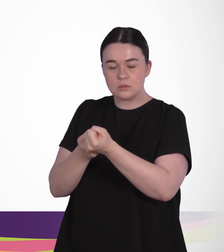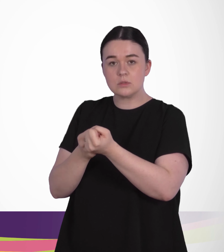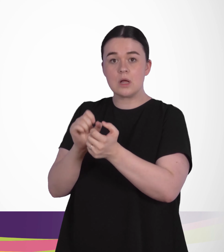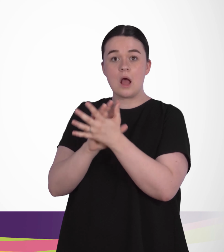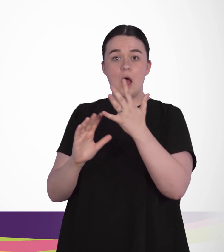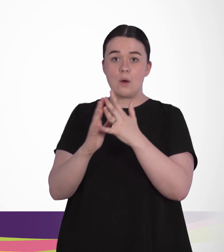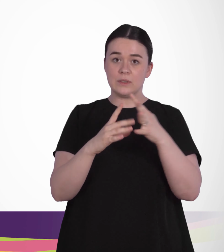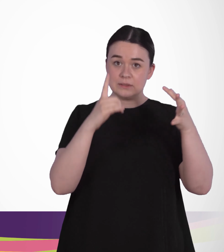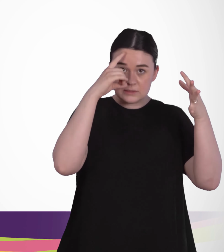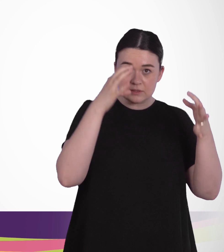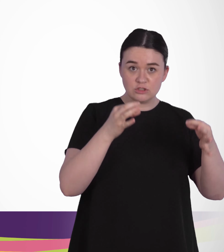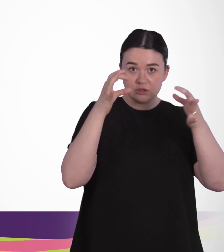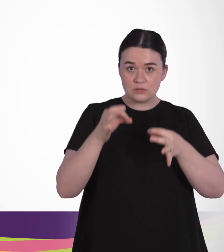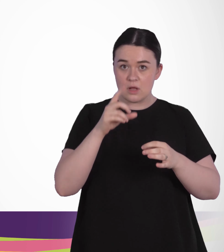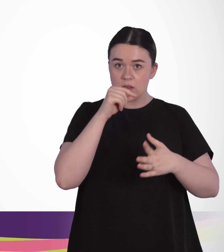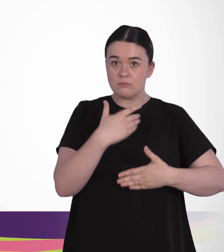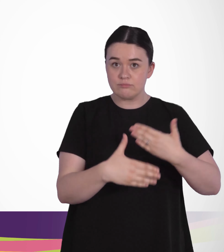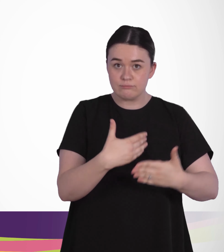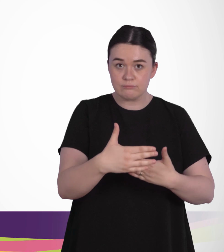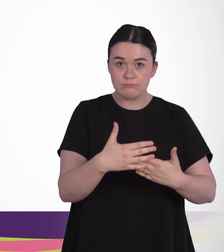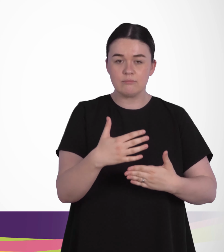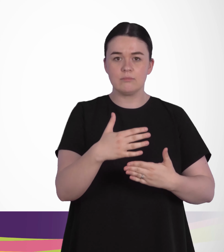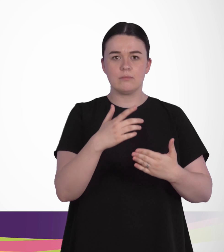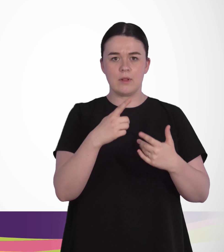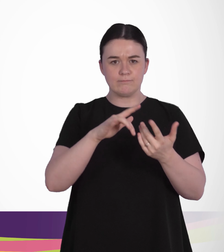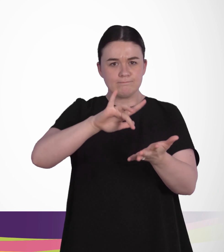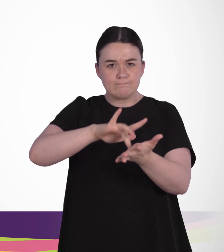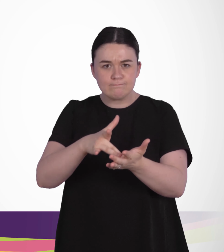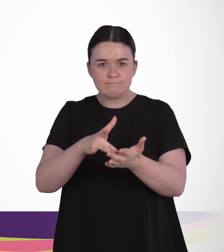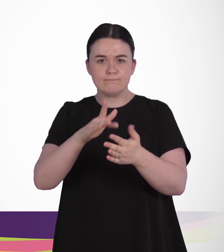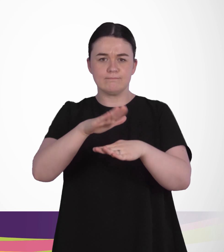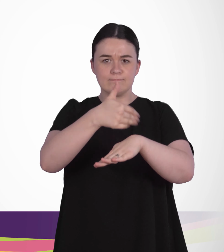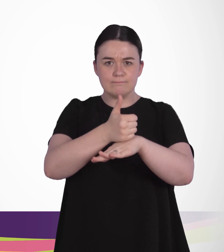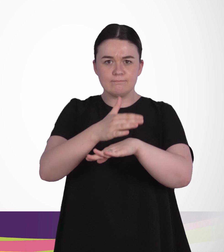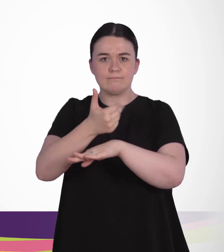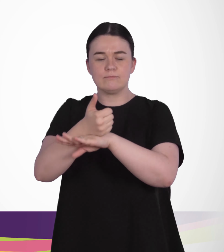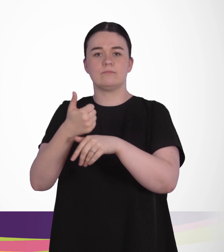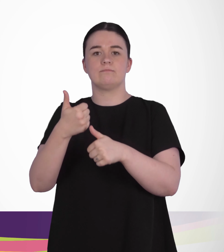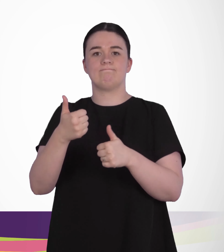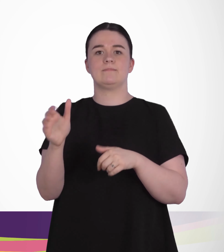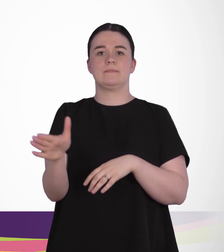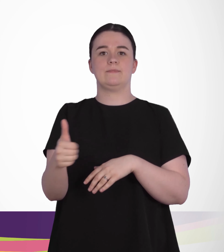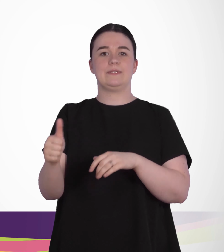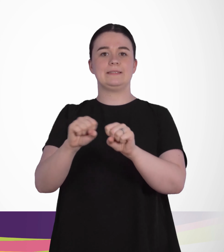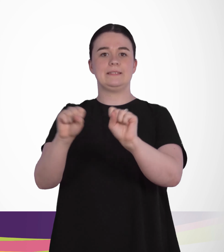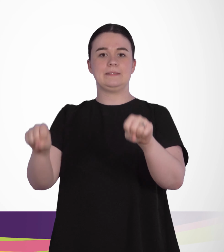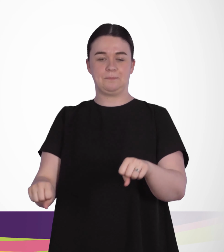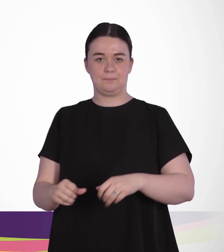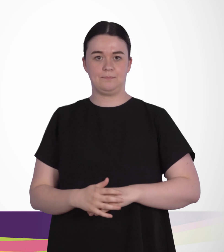how decisions are made, and the core enablers of effective systems.